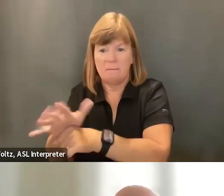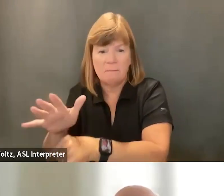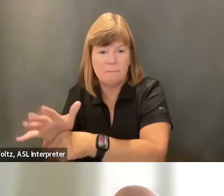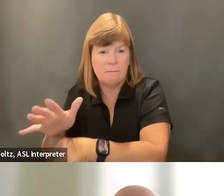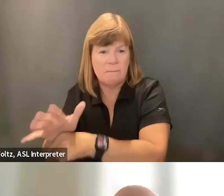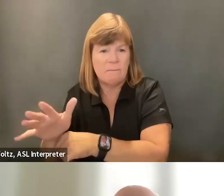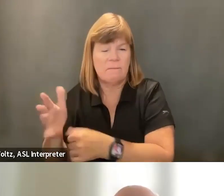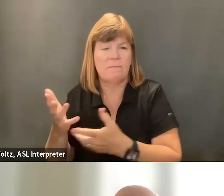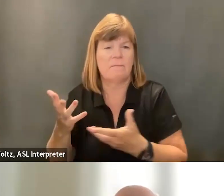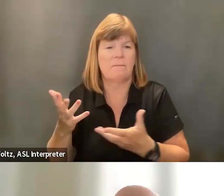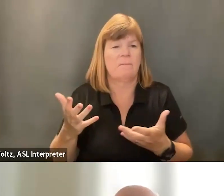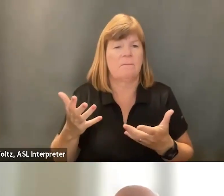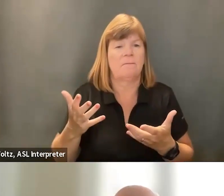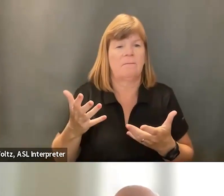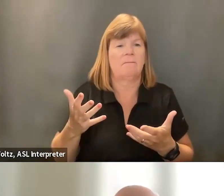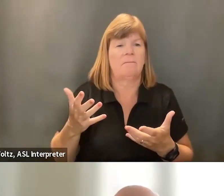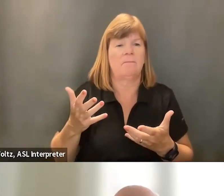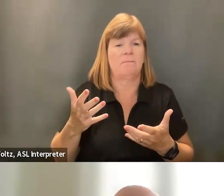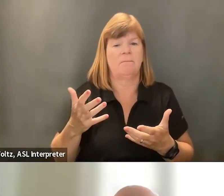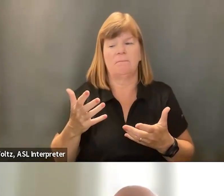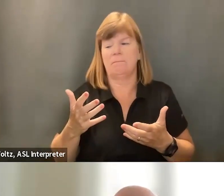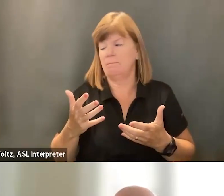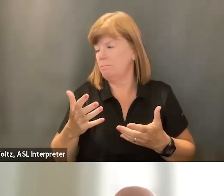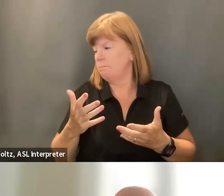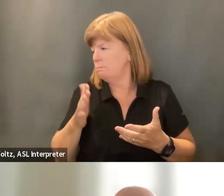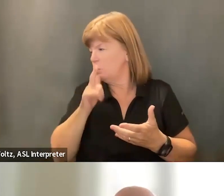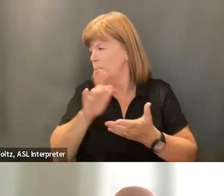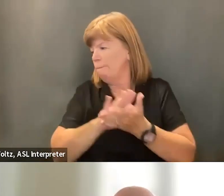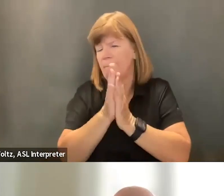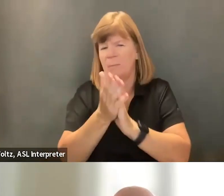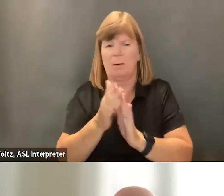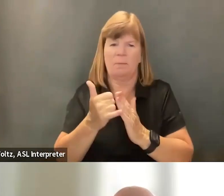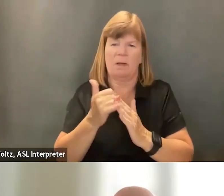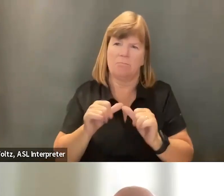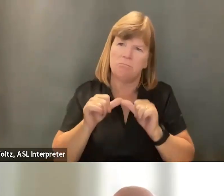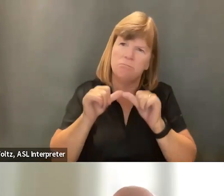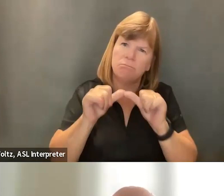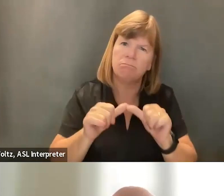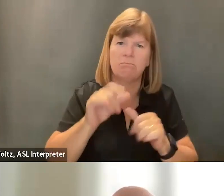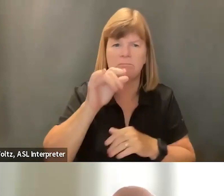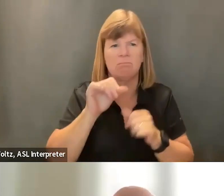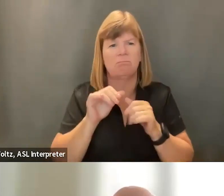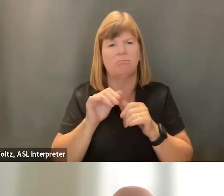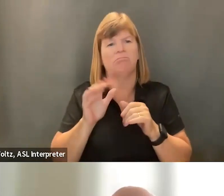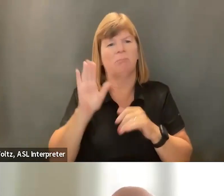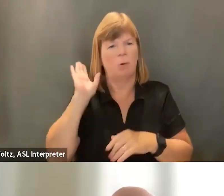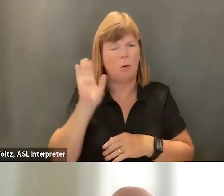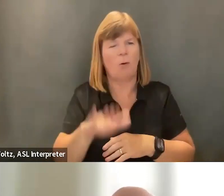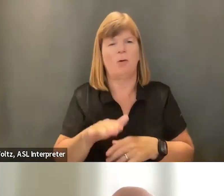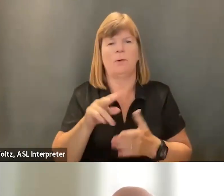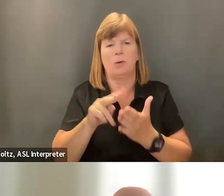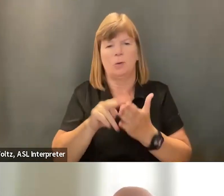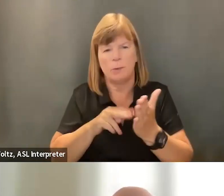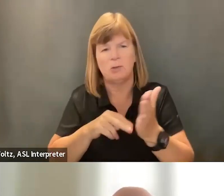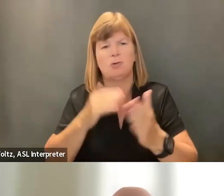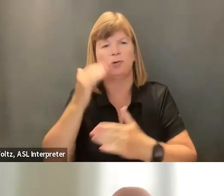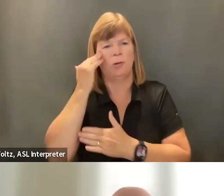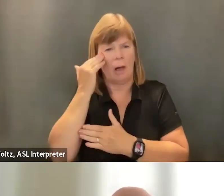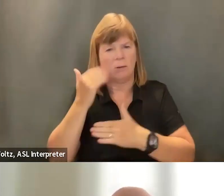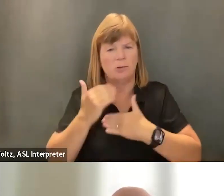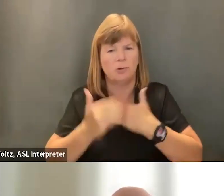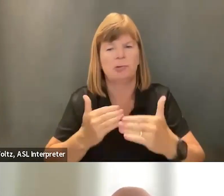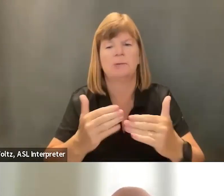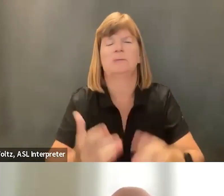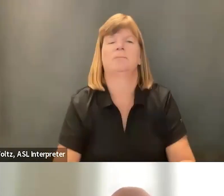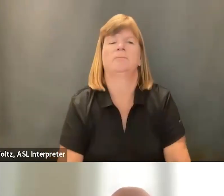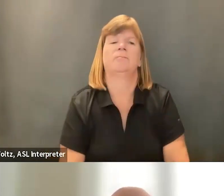to become um that lifelong reader and and knowledge worker and so on um so I I just I really